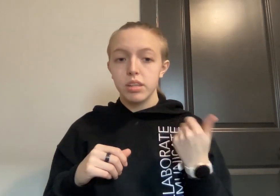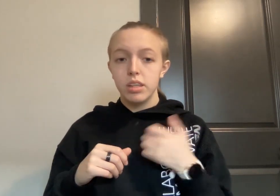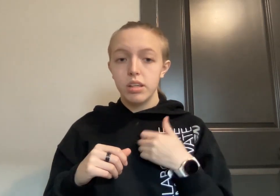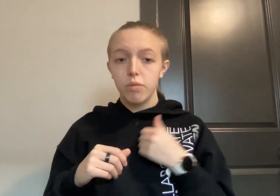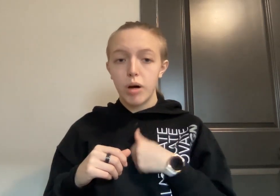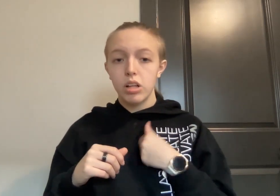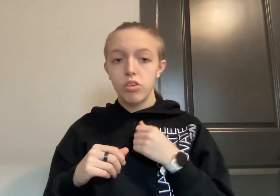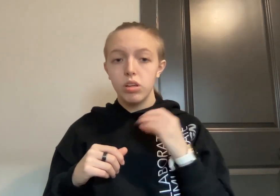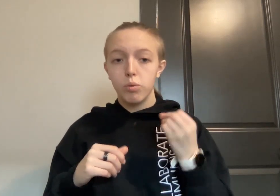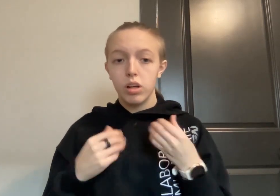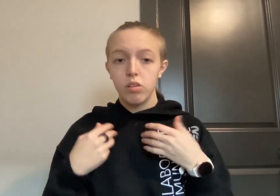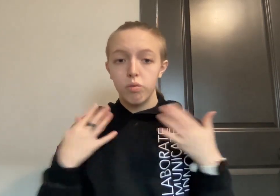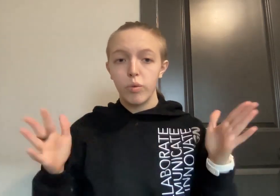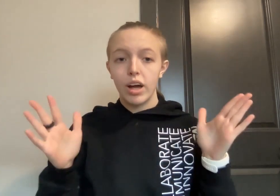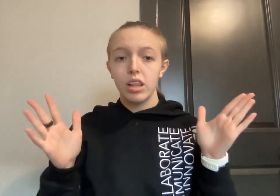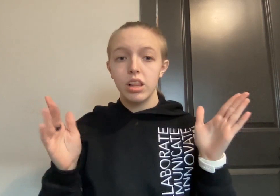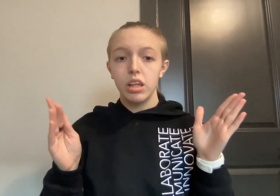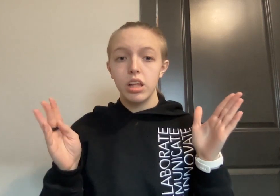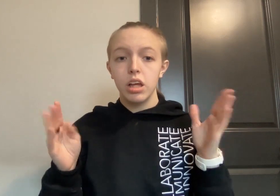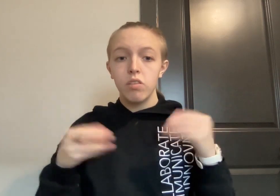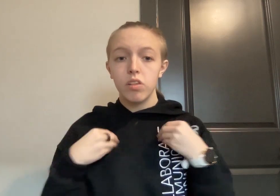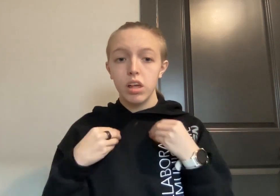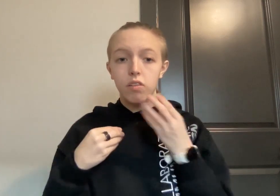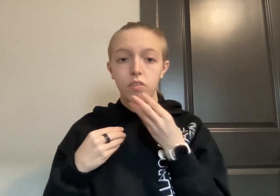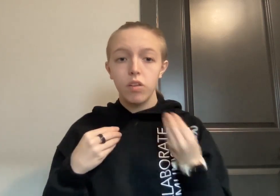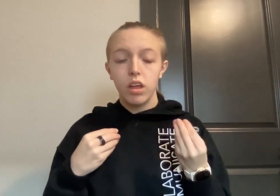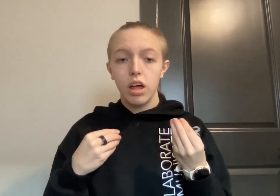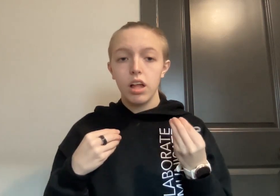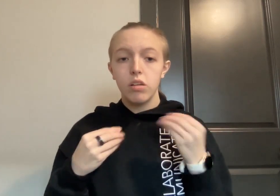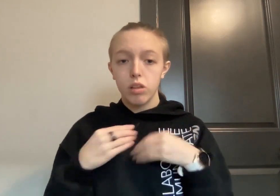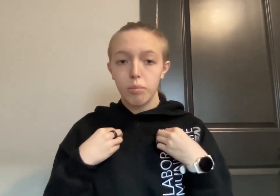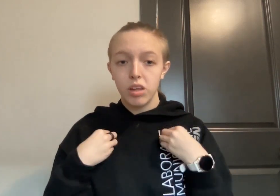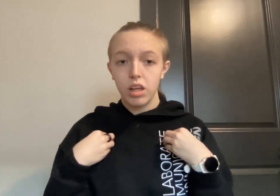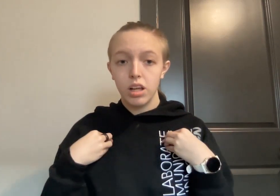The apology was widely received and accepted.